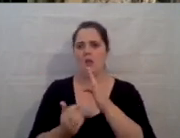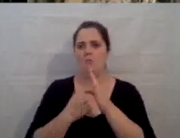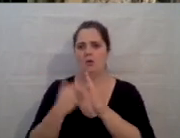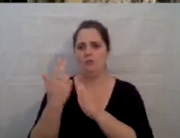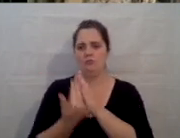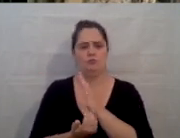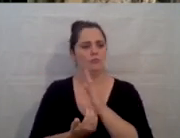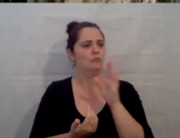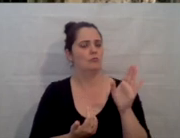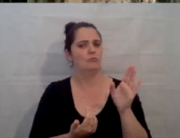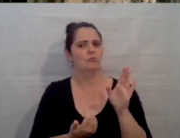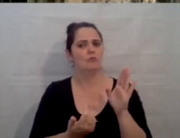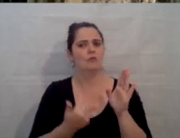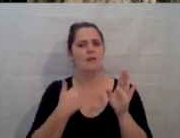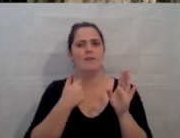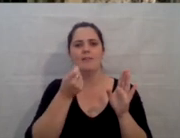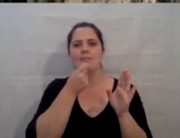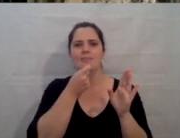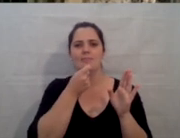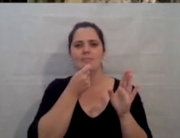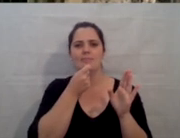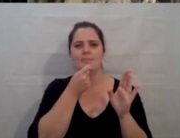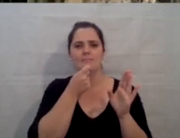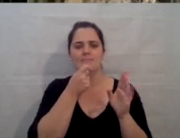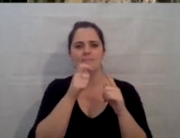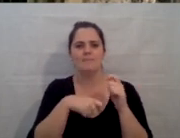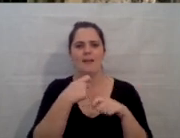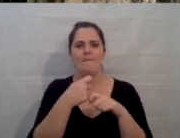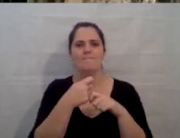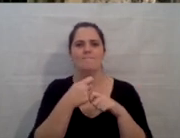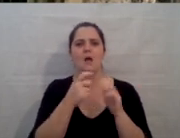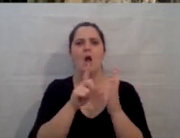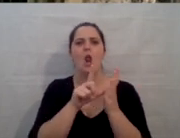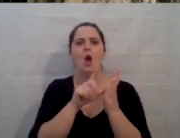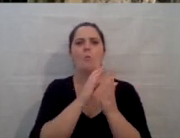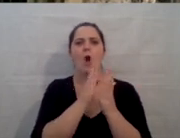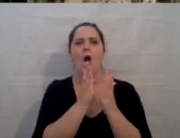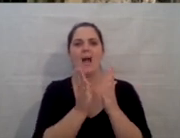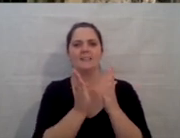so I've turned it slightly clockwise, I need to turn it slightly counter clockwise, so I'm going to make a little adjustment